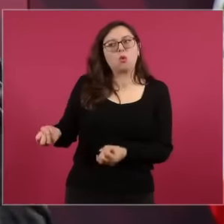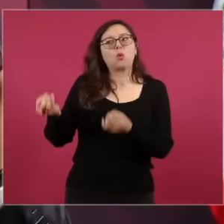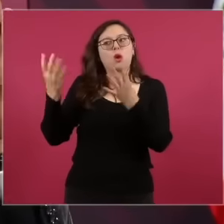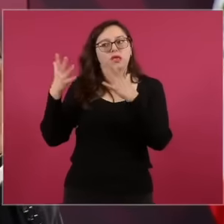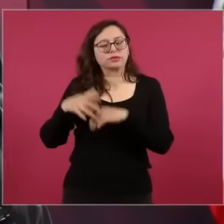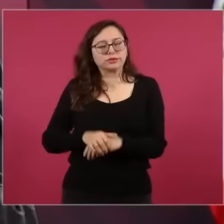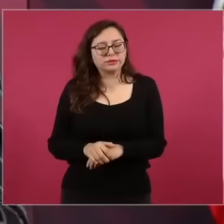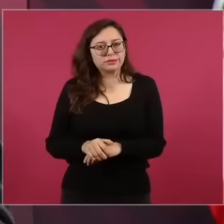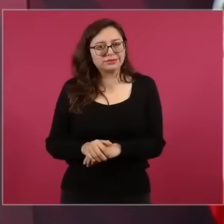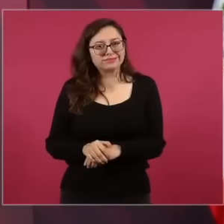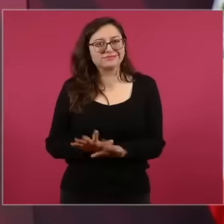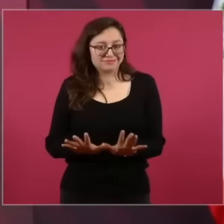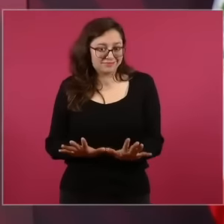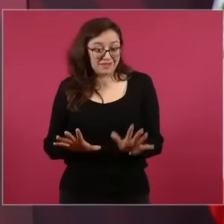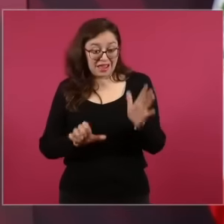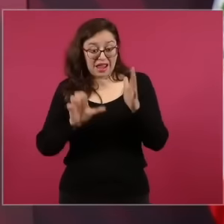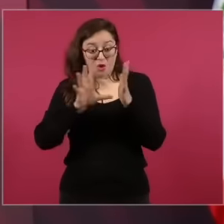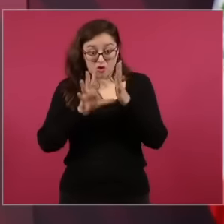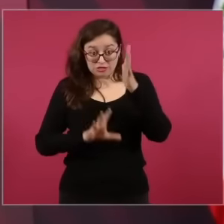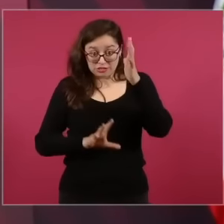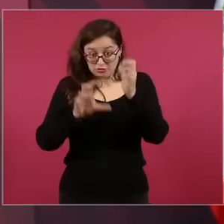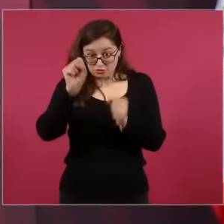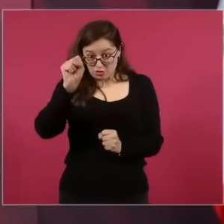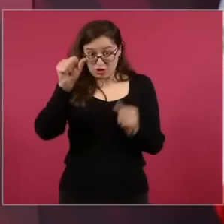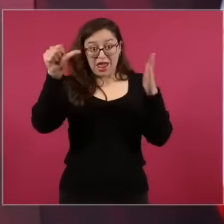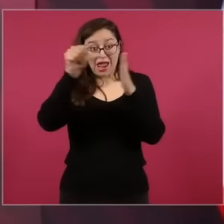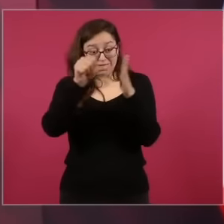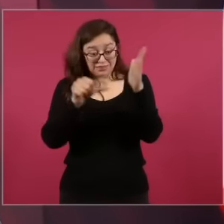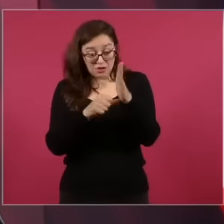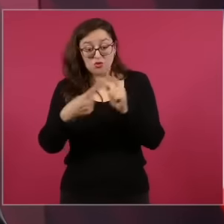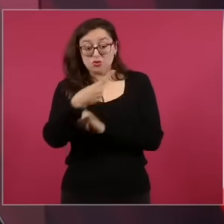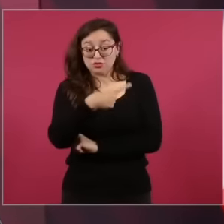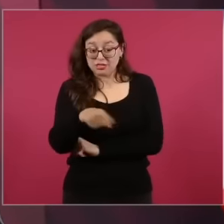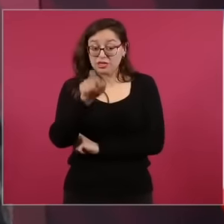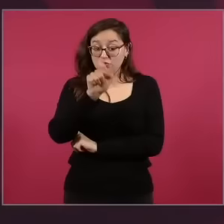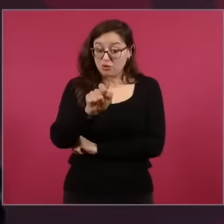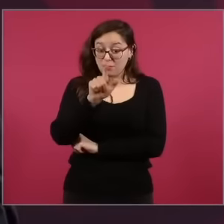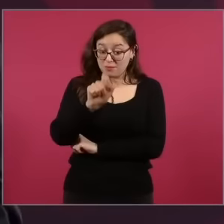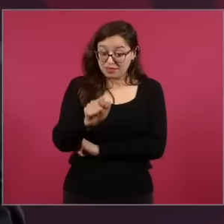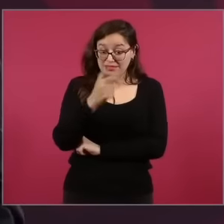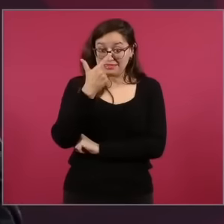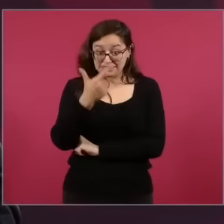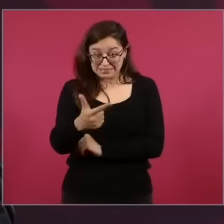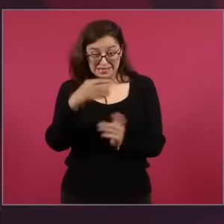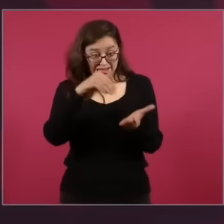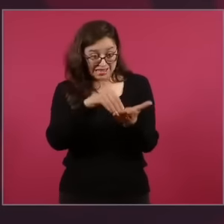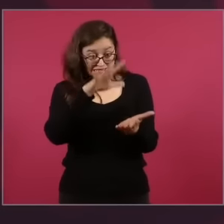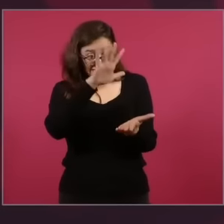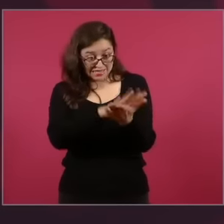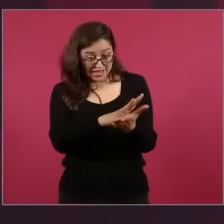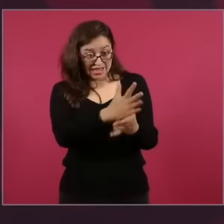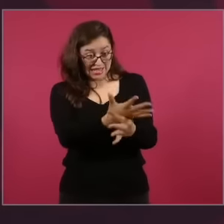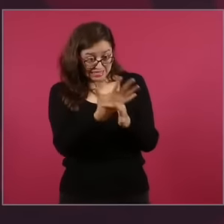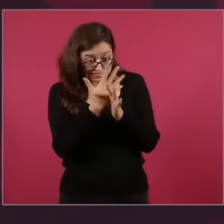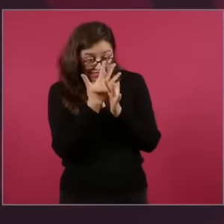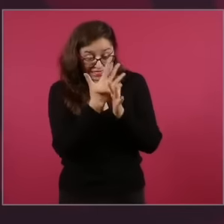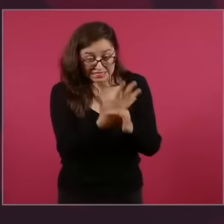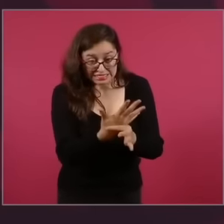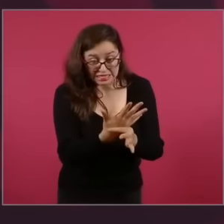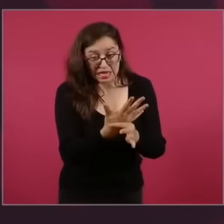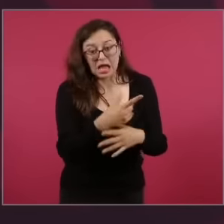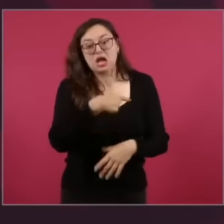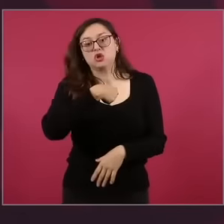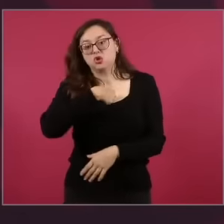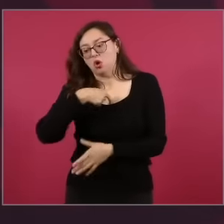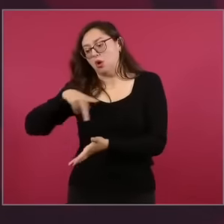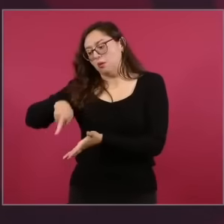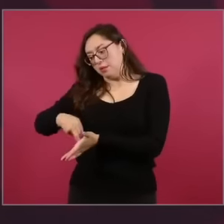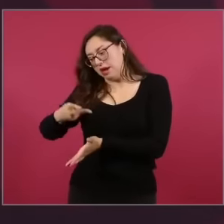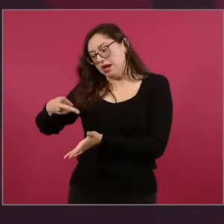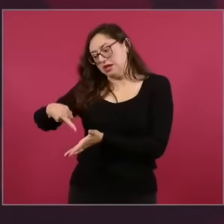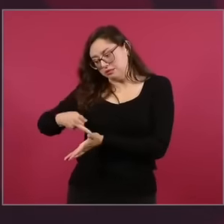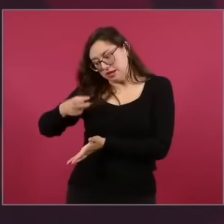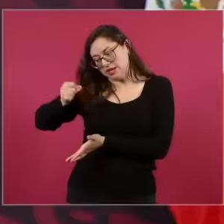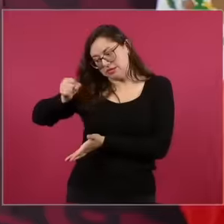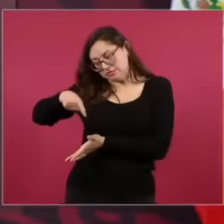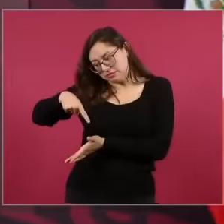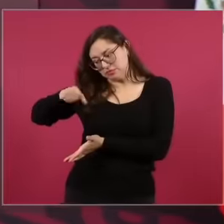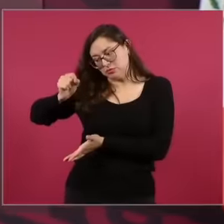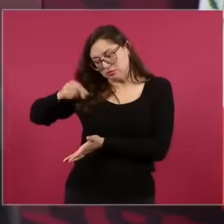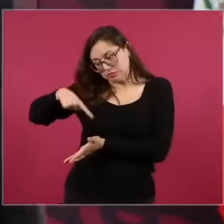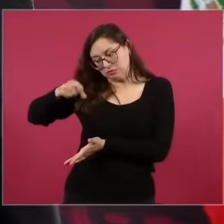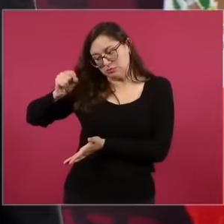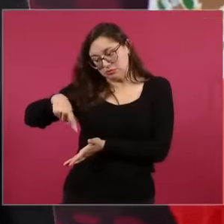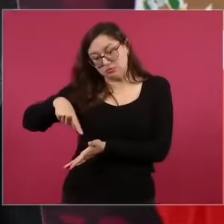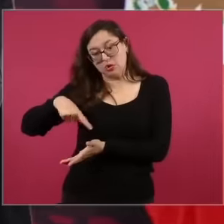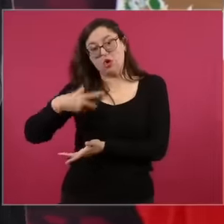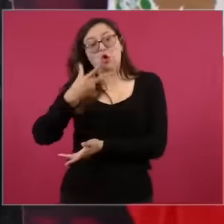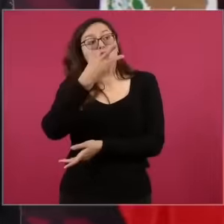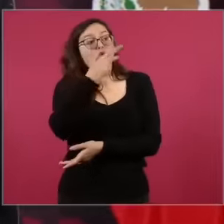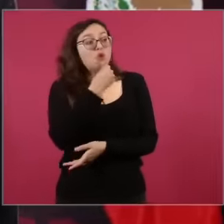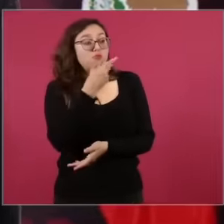repeat a writer a writer should not repeat herself true but a politician does